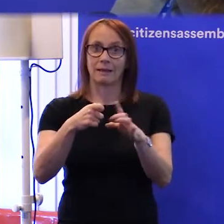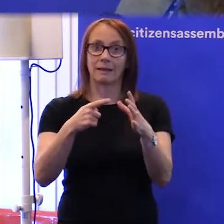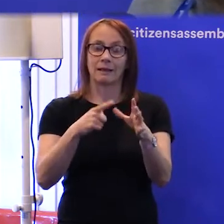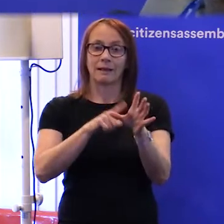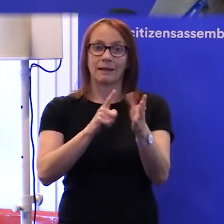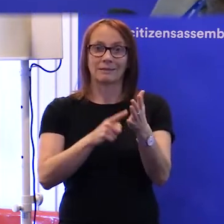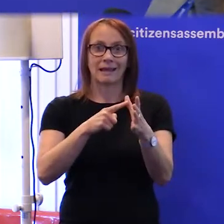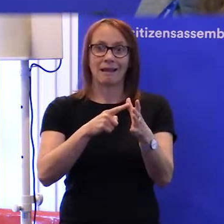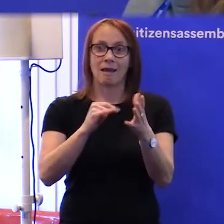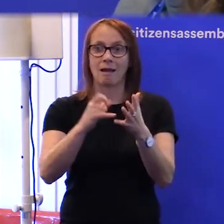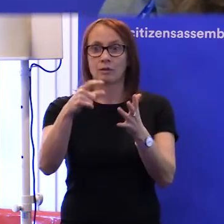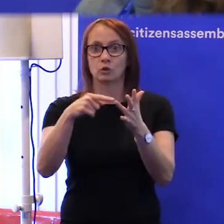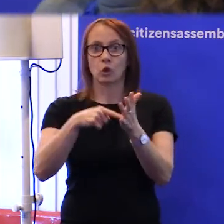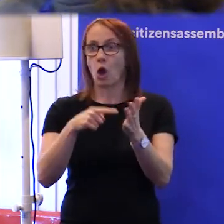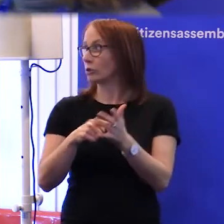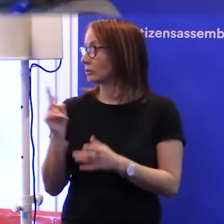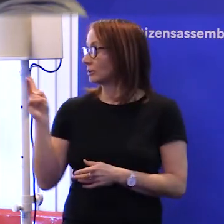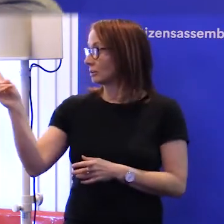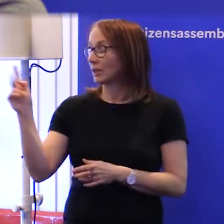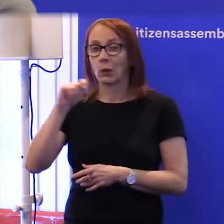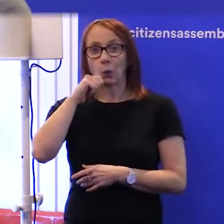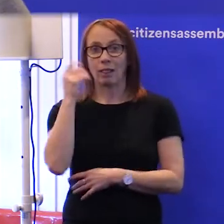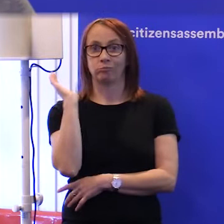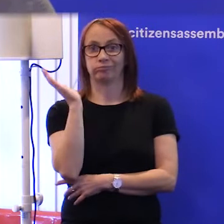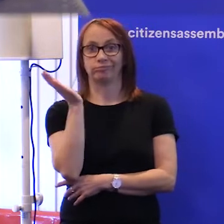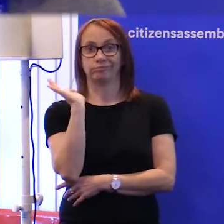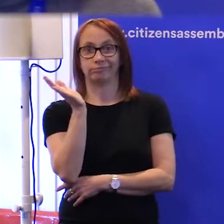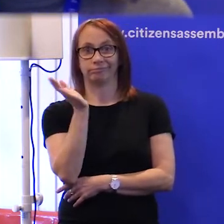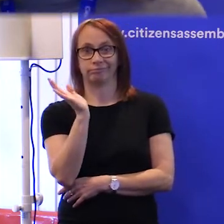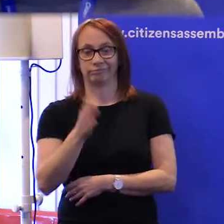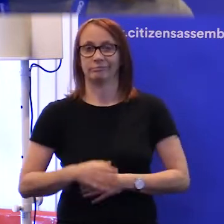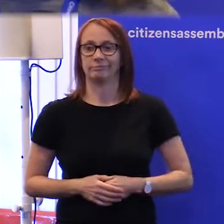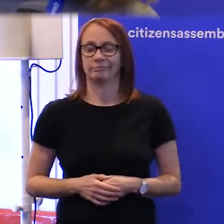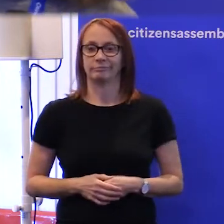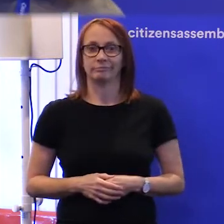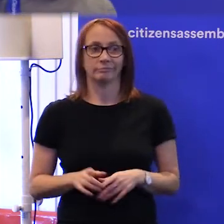this evening kayla is here and Phil is here M and also stewarding group members